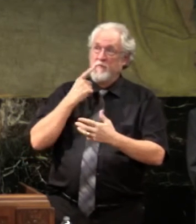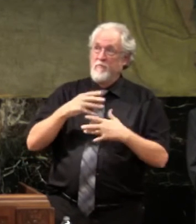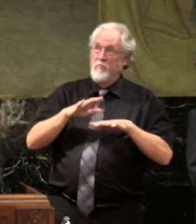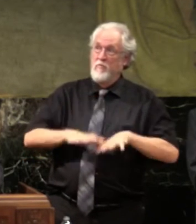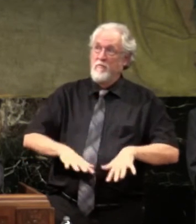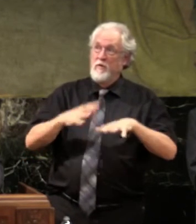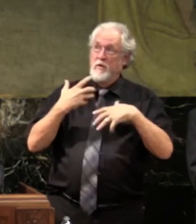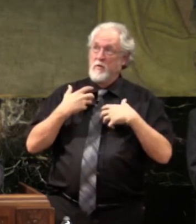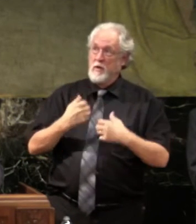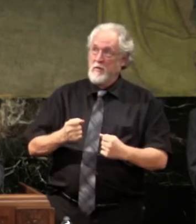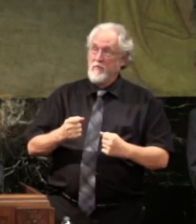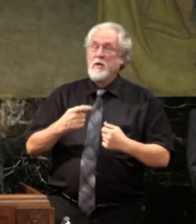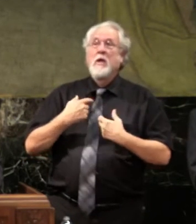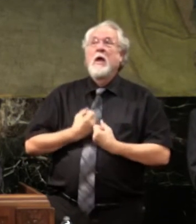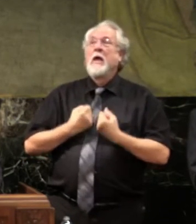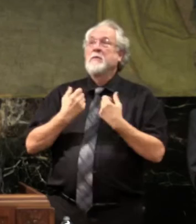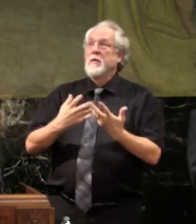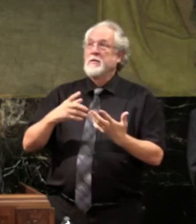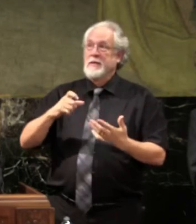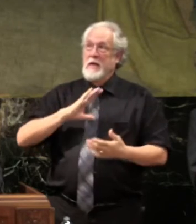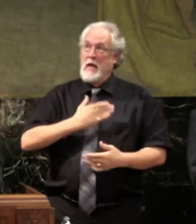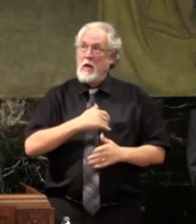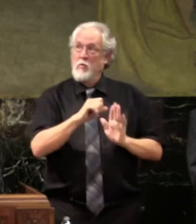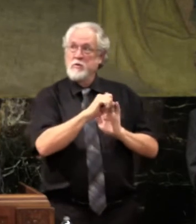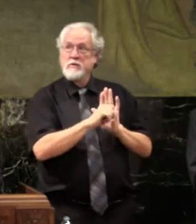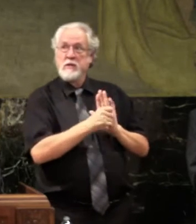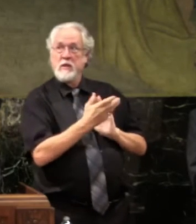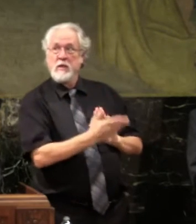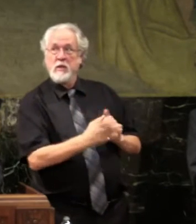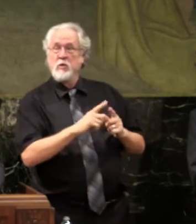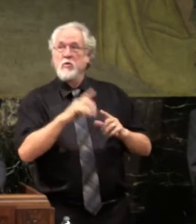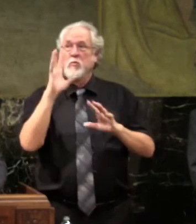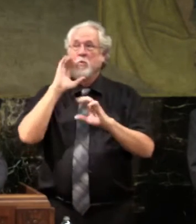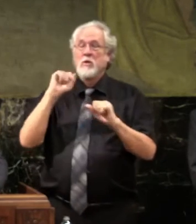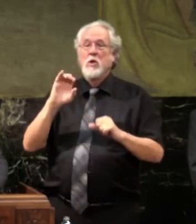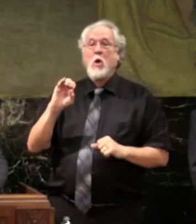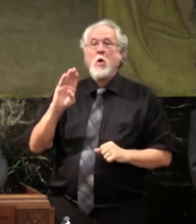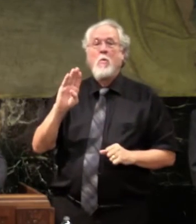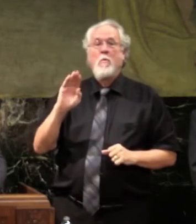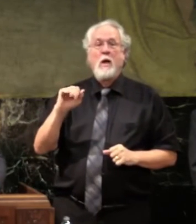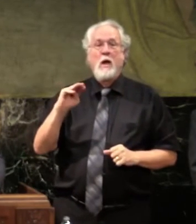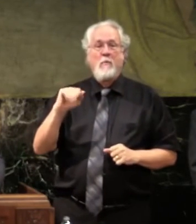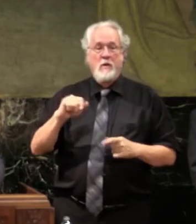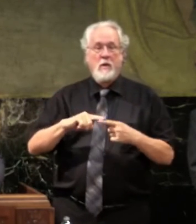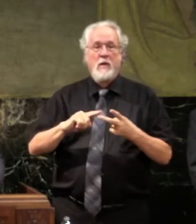i've expressed the needs of our state to President Obama to President elect Trump and